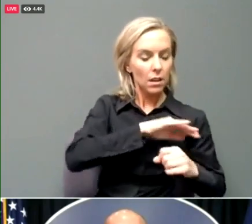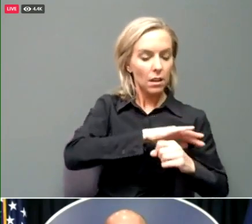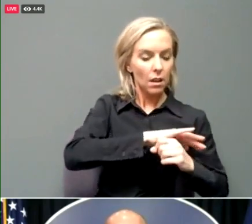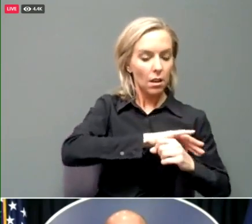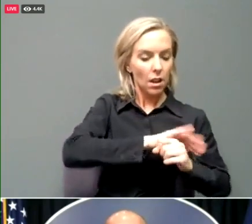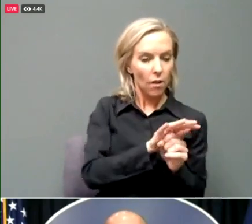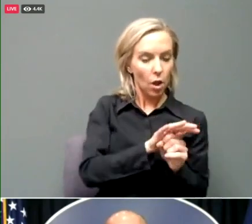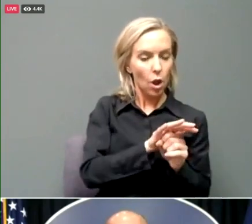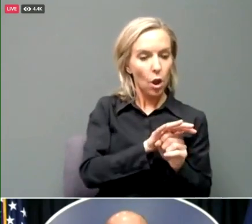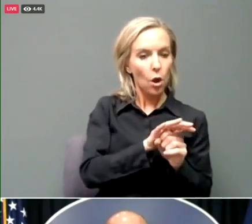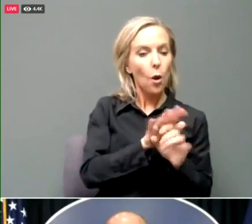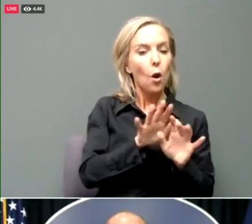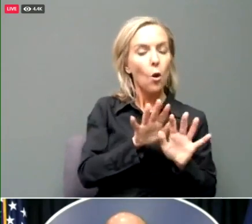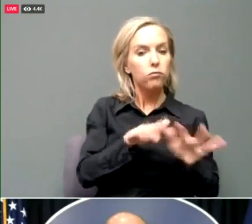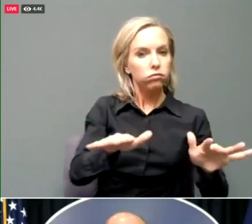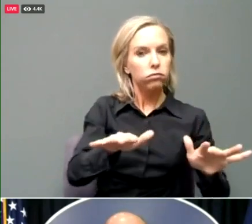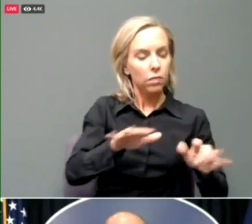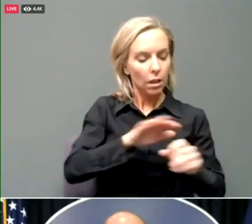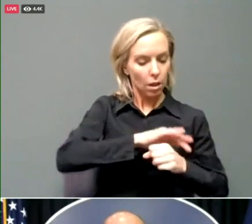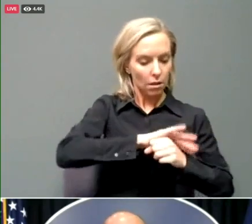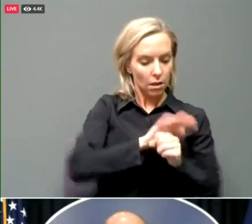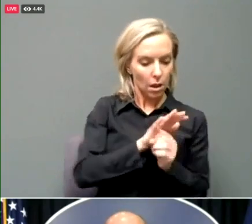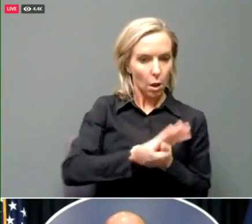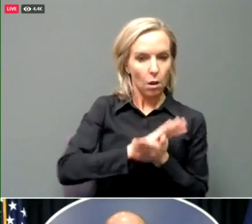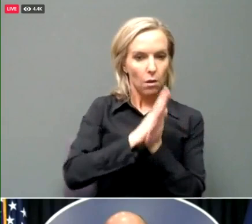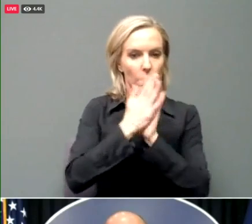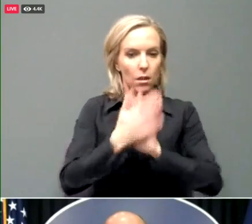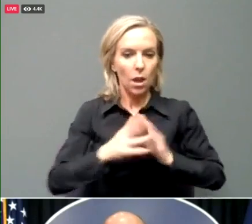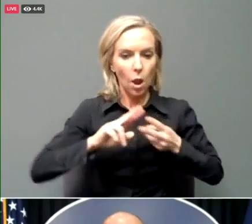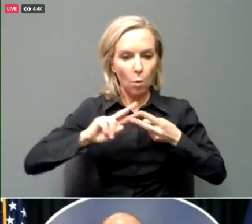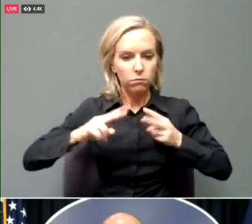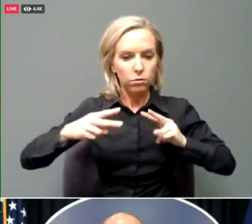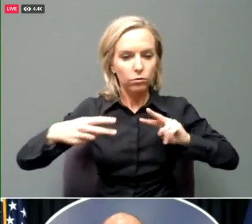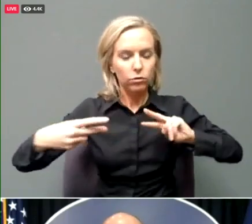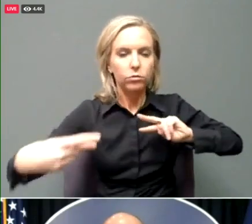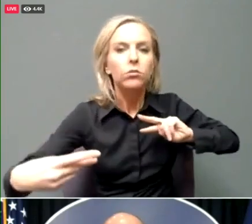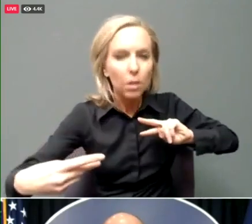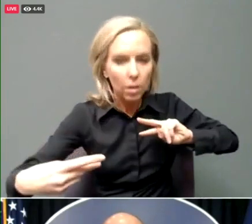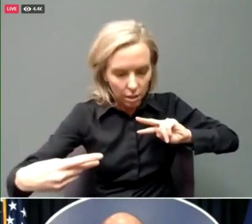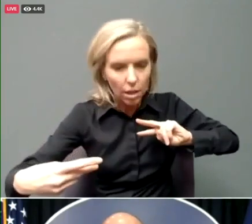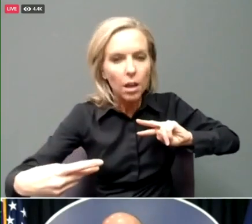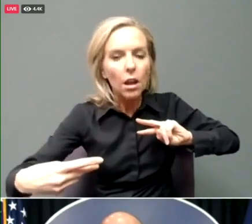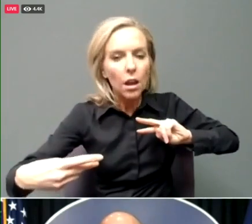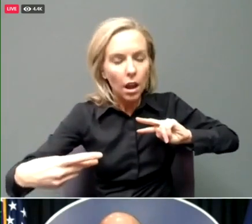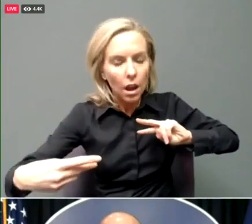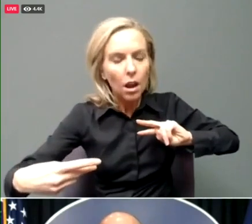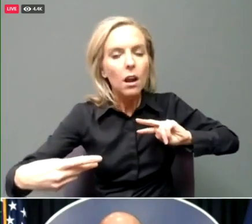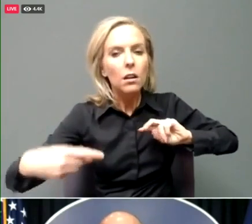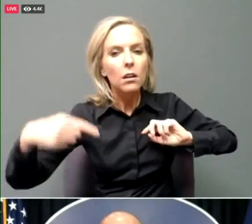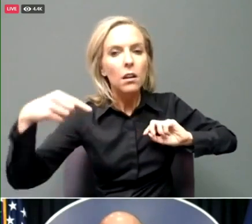the time. As those mutations occur, you start to see ah, branch points where